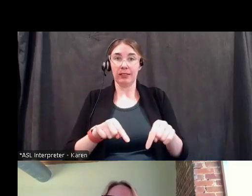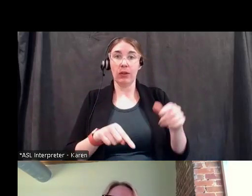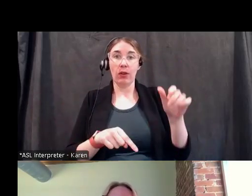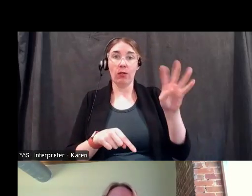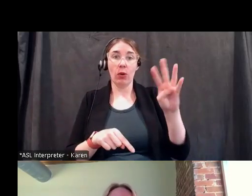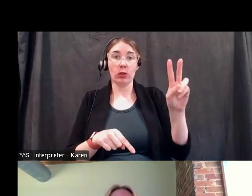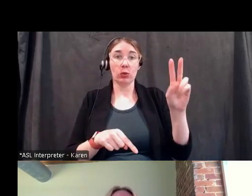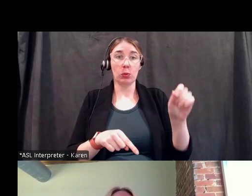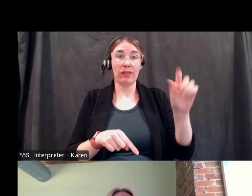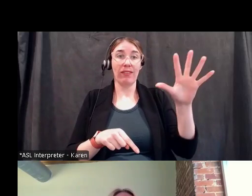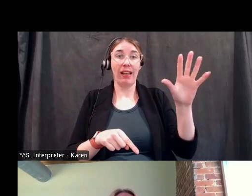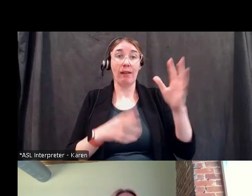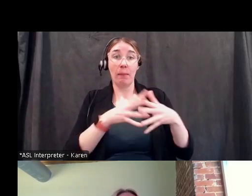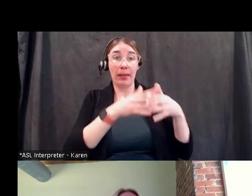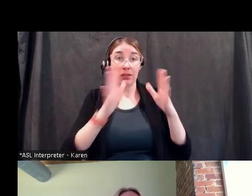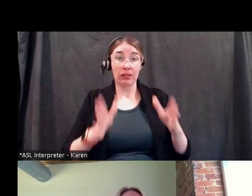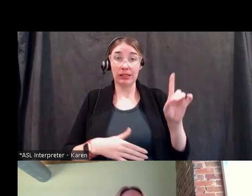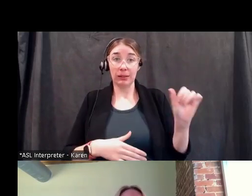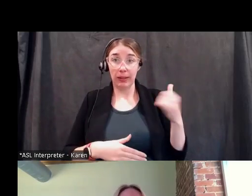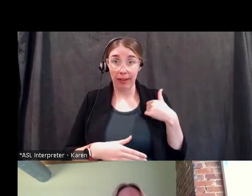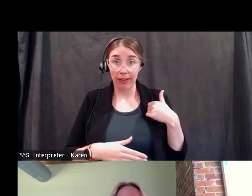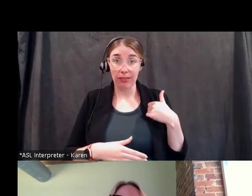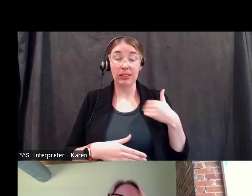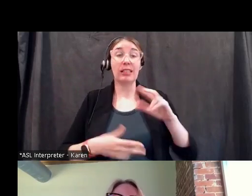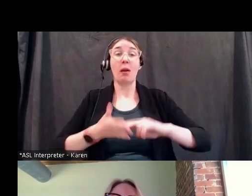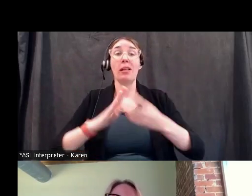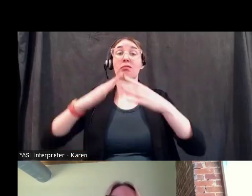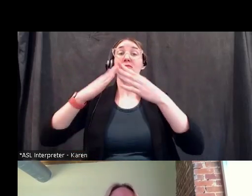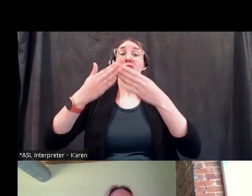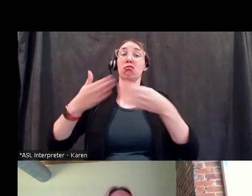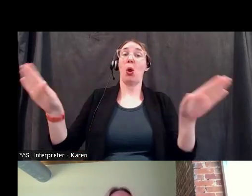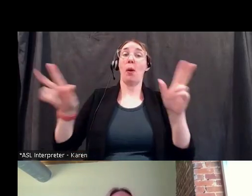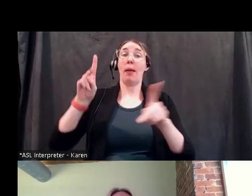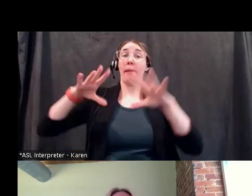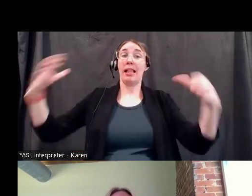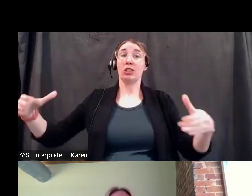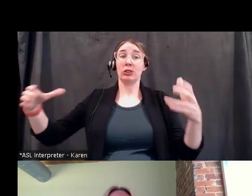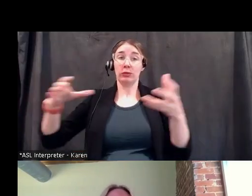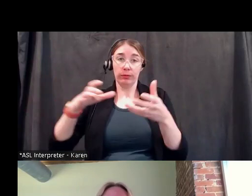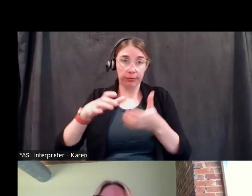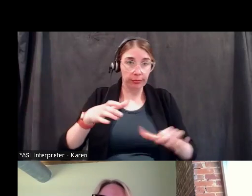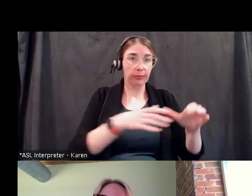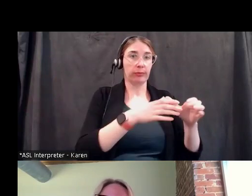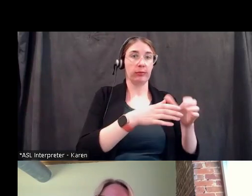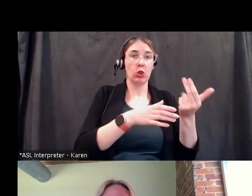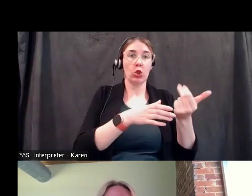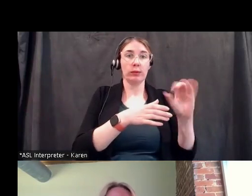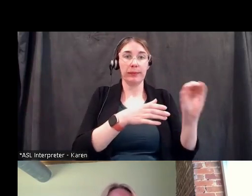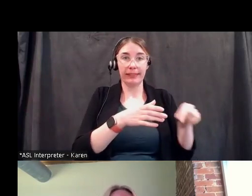a disability, that's 13% of the population, and we have 159 counties in our State of Georgia.